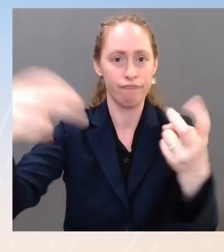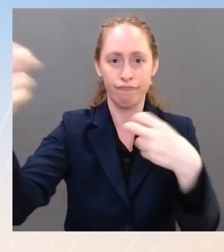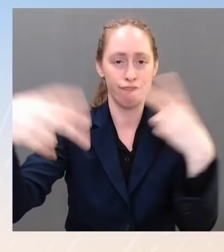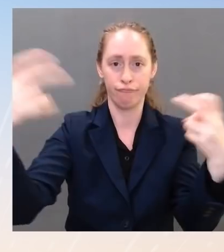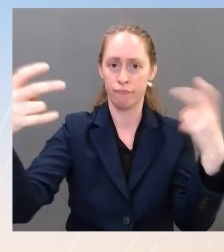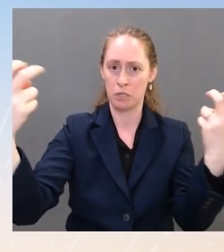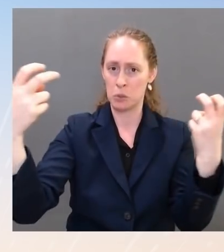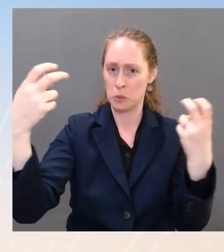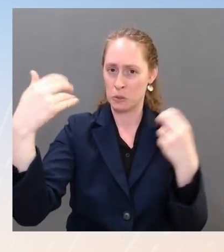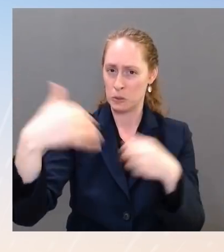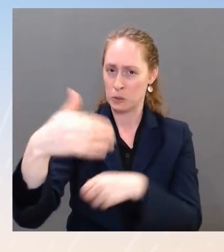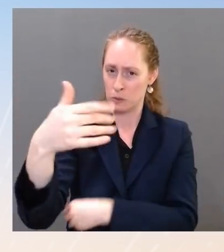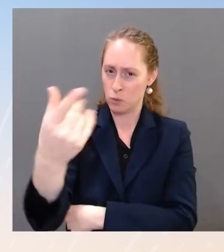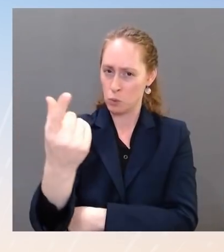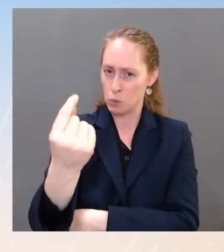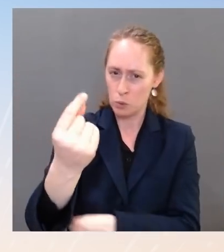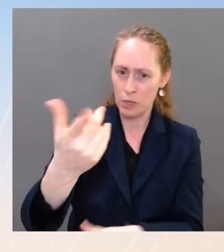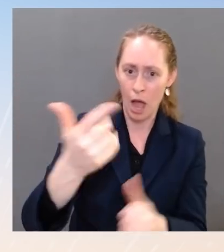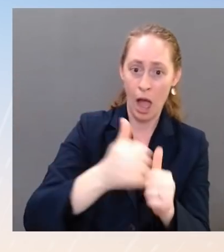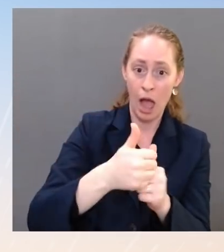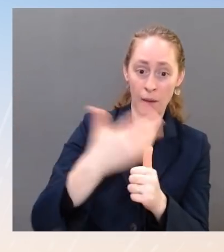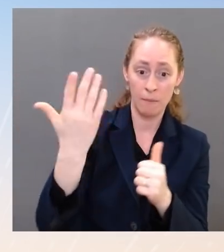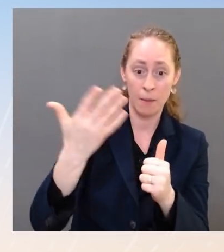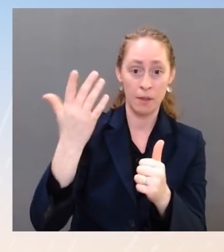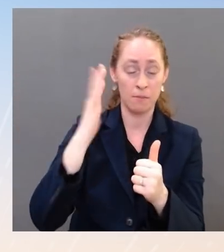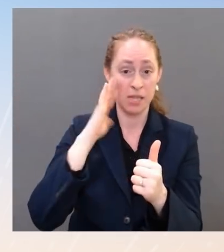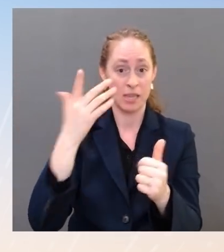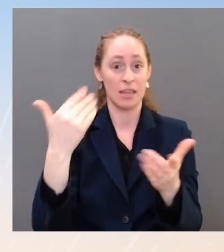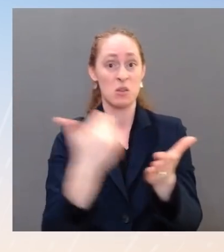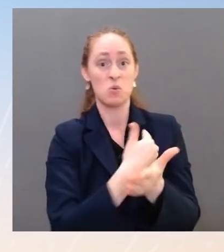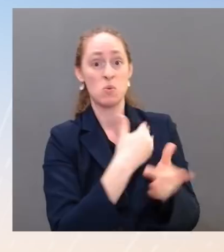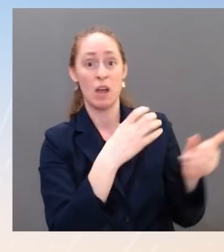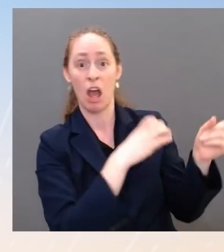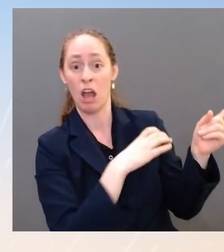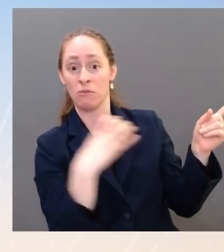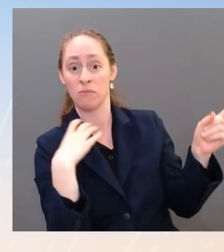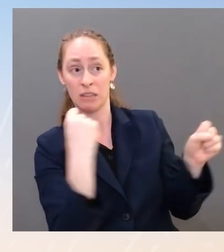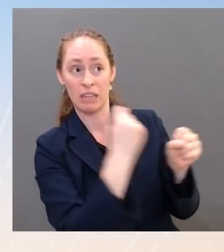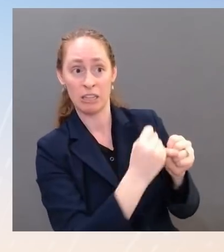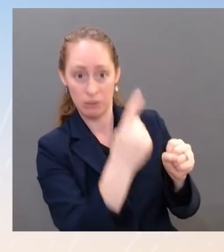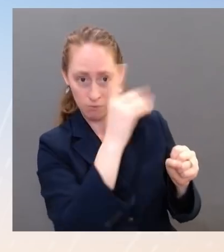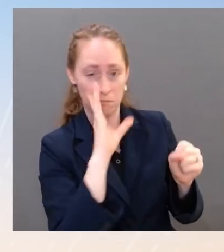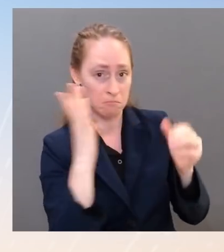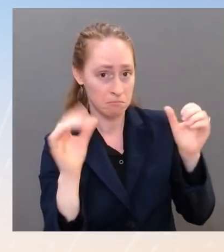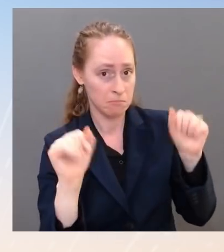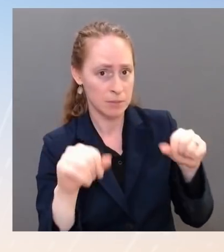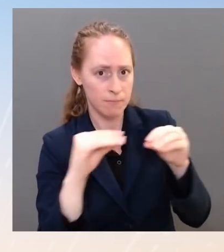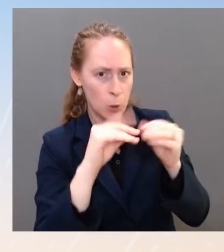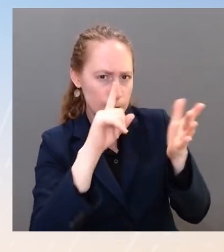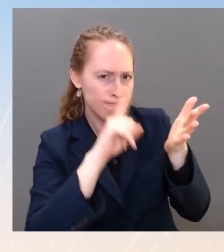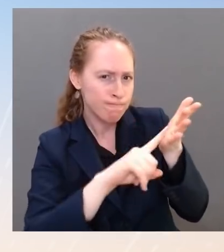Can you just give us a sense of what you're doing to prevent that and prepare for that? And then a follow up question for Secretary Buttigieg